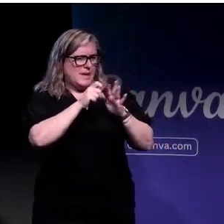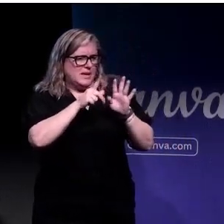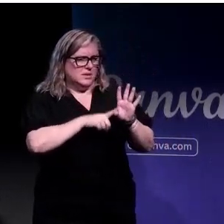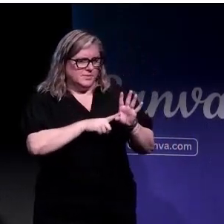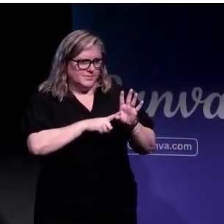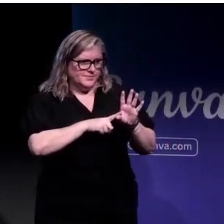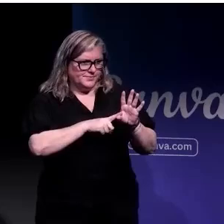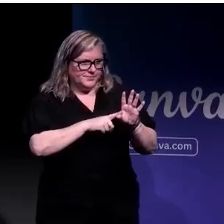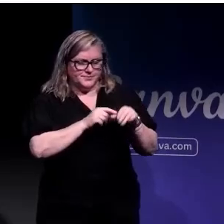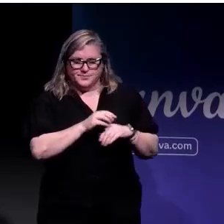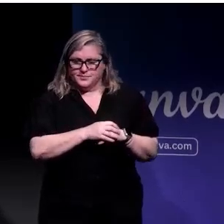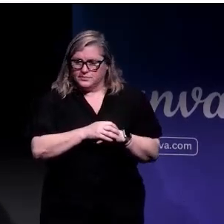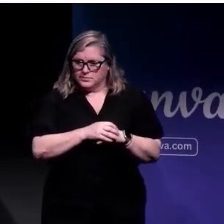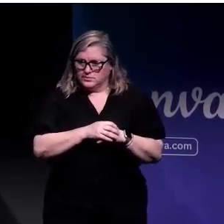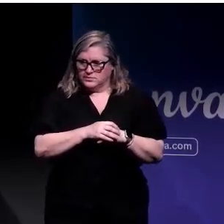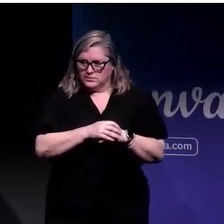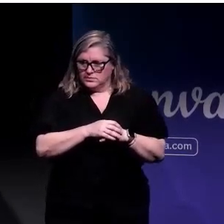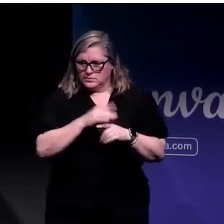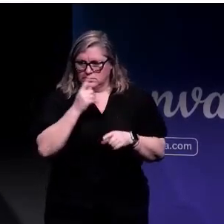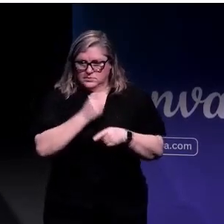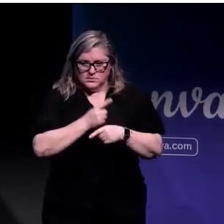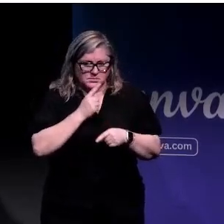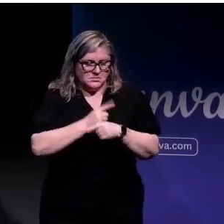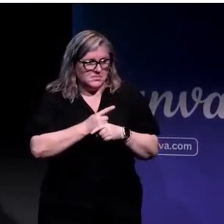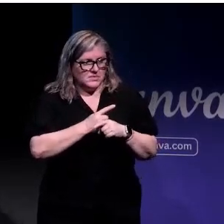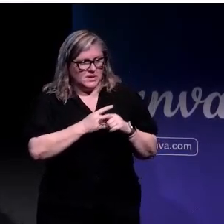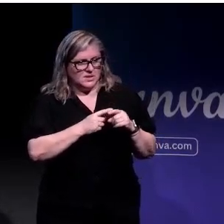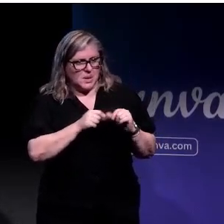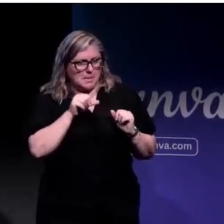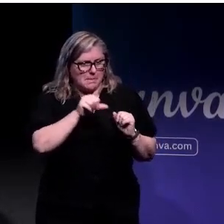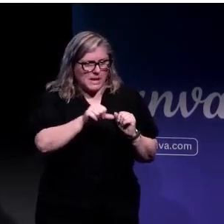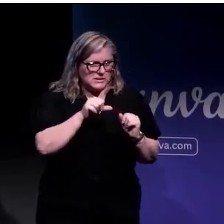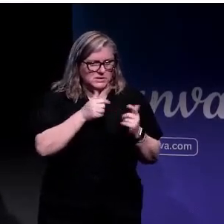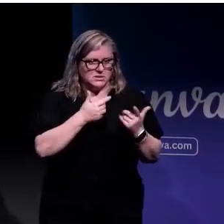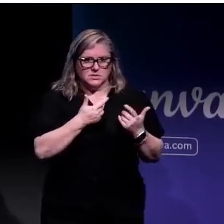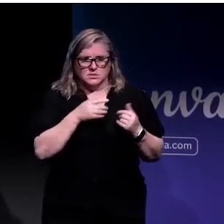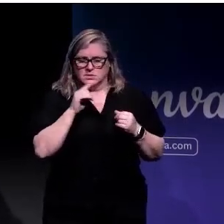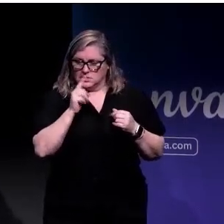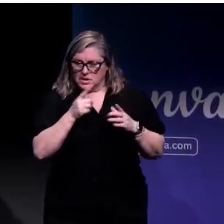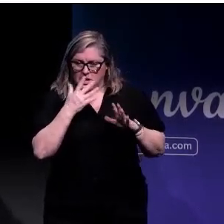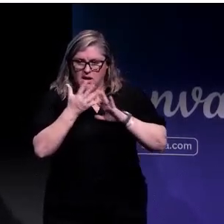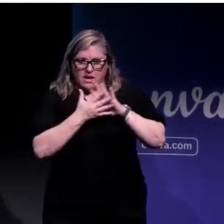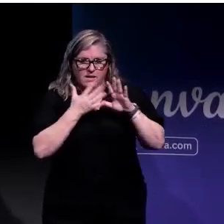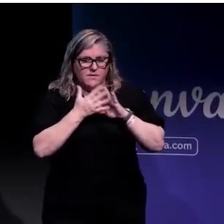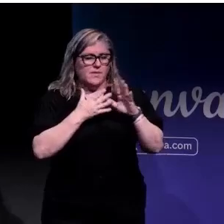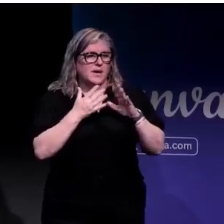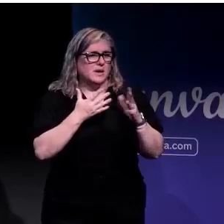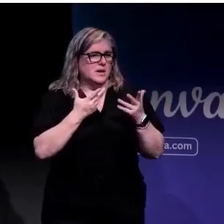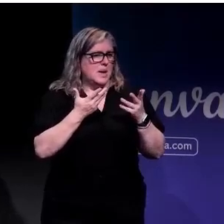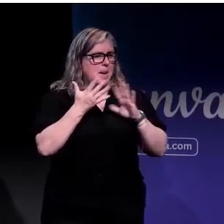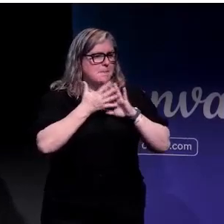Um, when we're thinking about copy for buttons, we found more meaningful labels. are obviously very helpful.